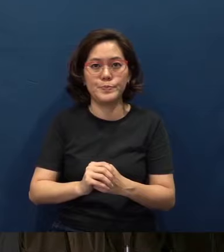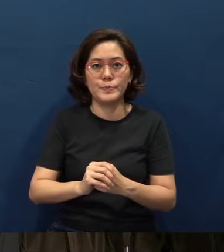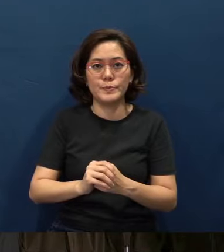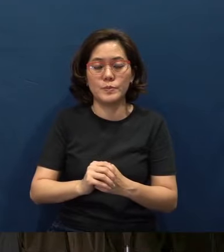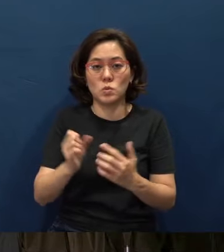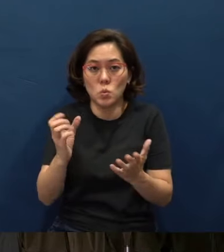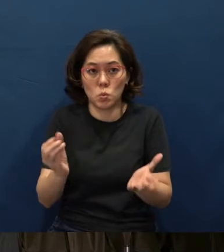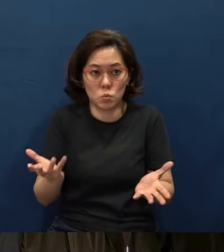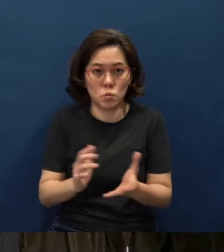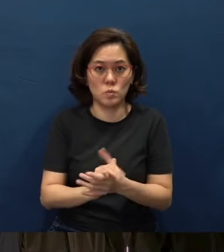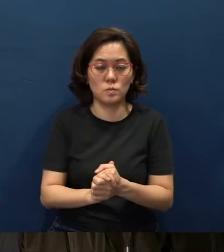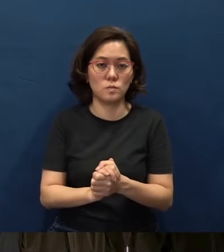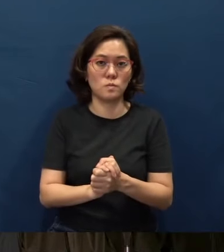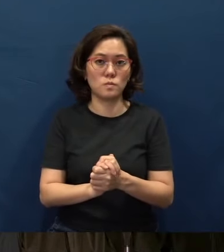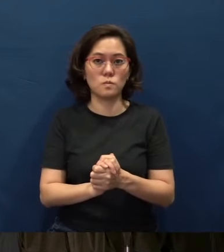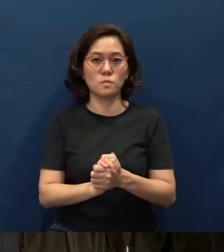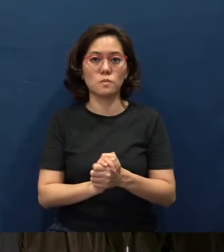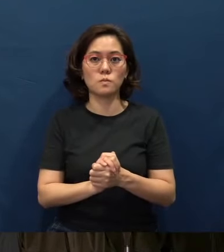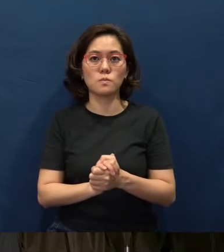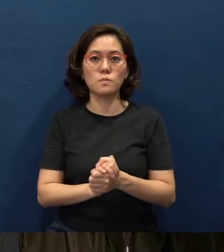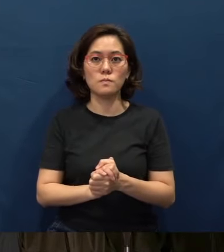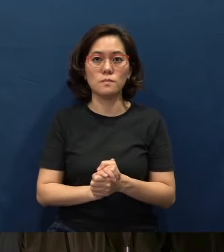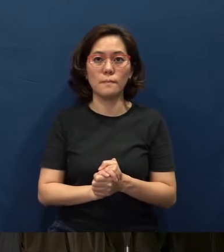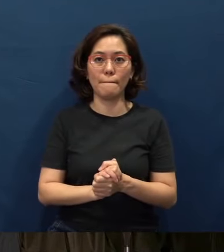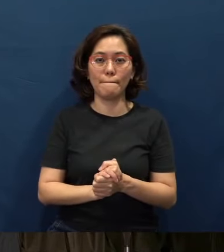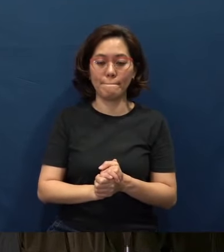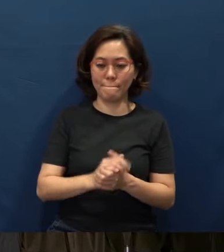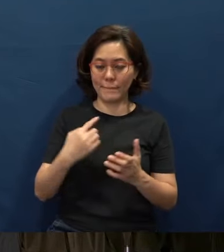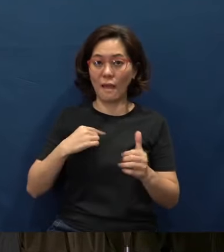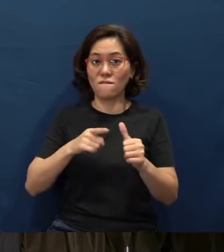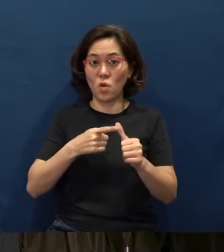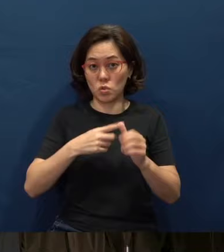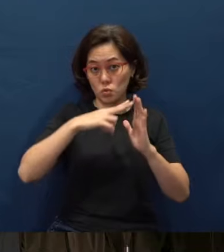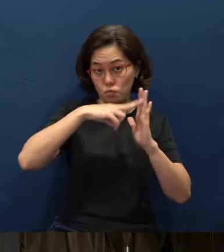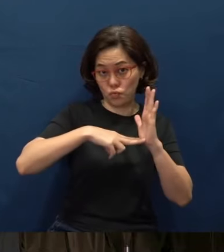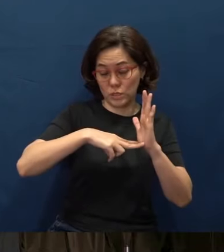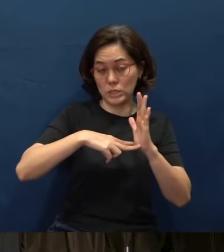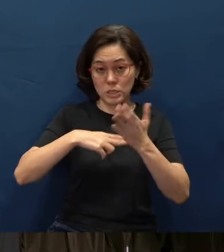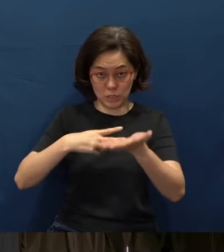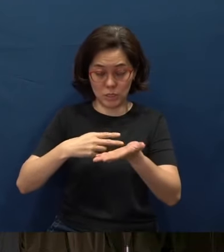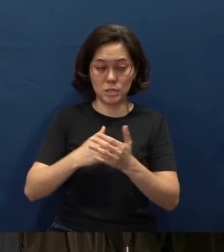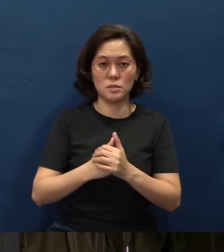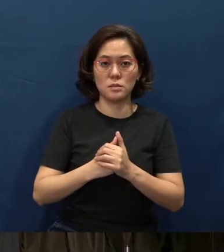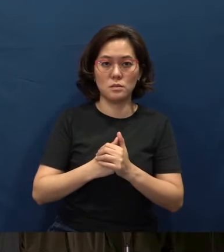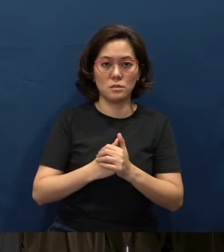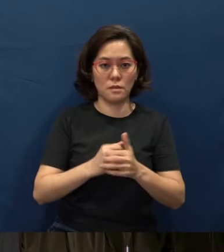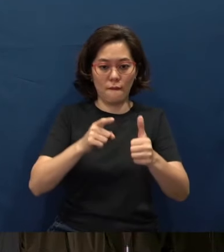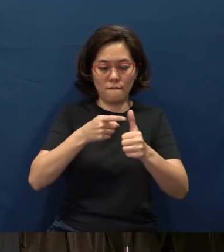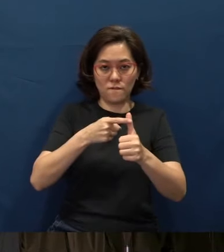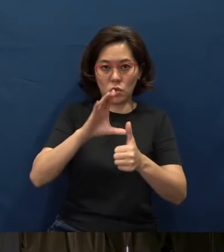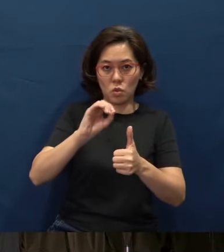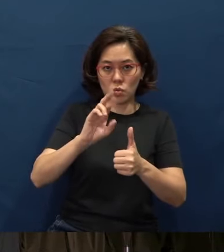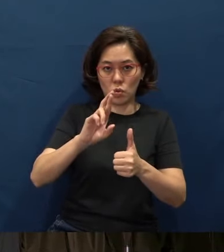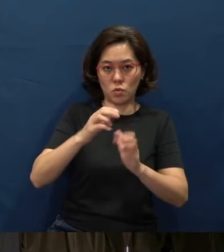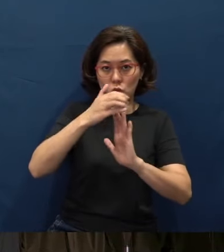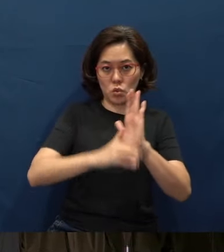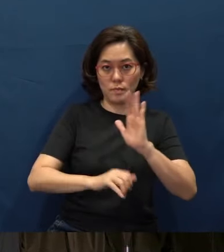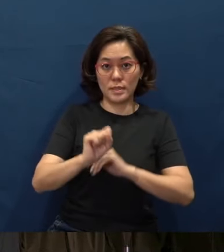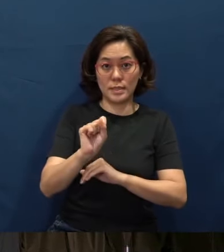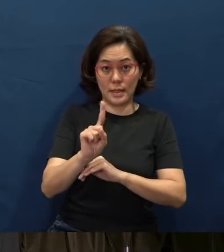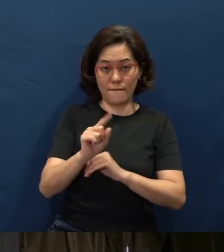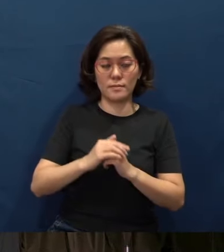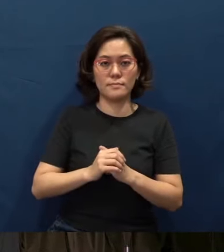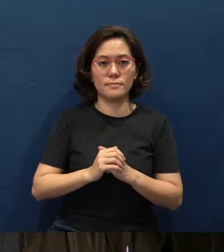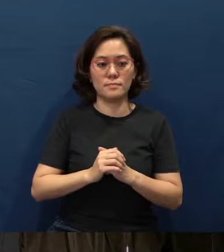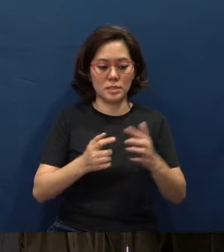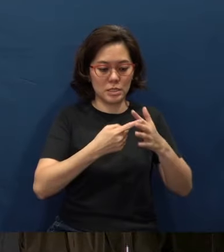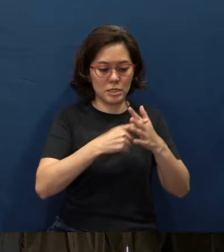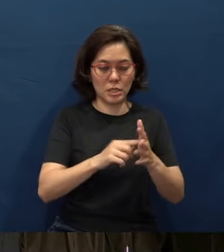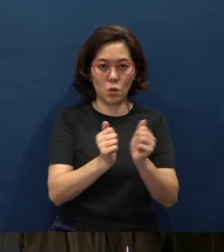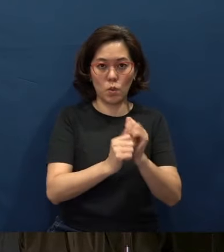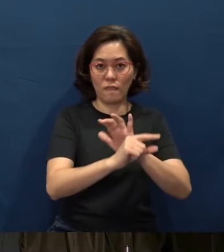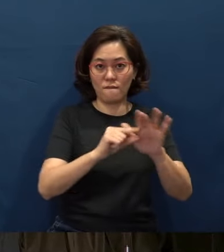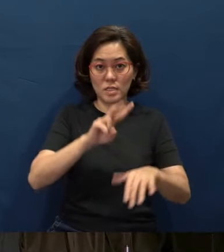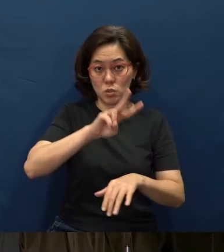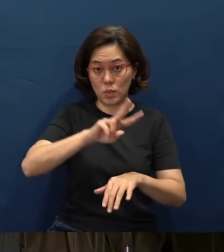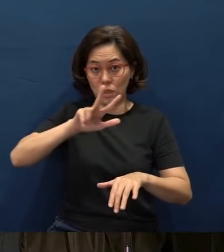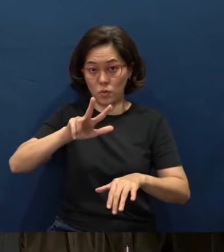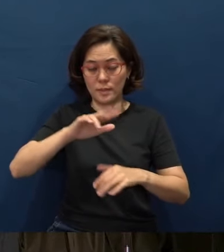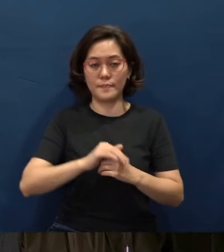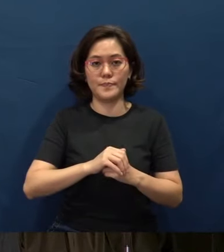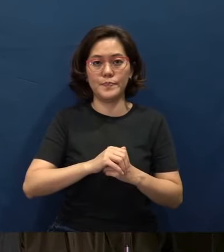So let me first read to you from 1 Corinthians chapter 11, beginning with verse 23.